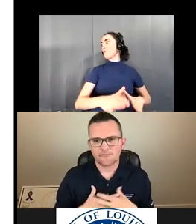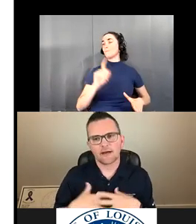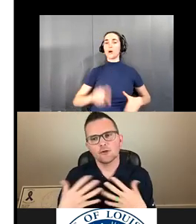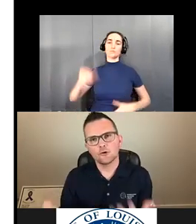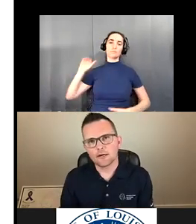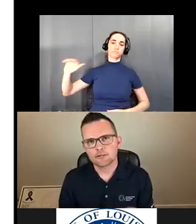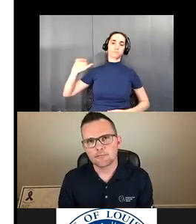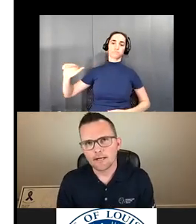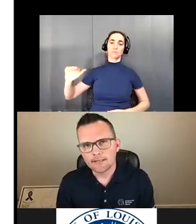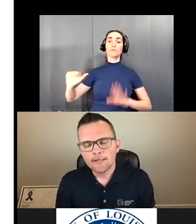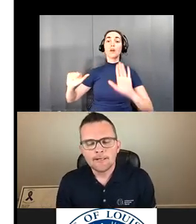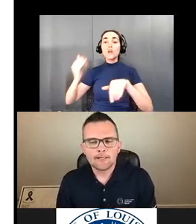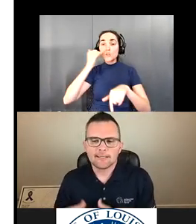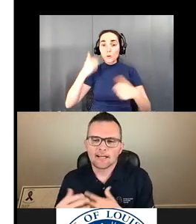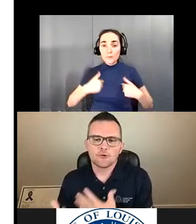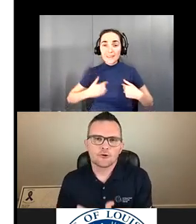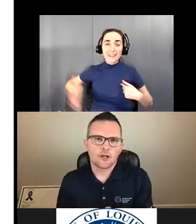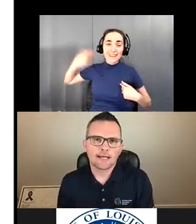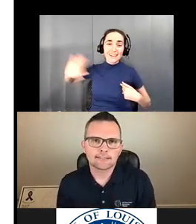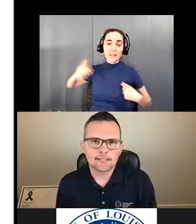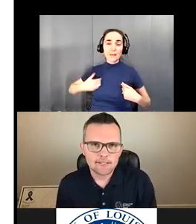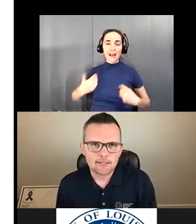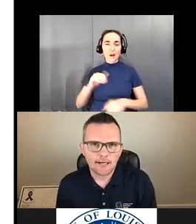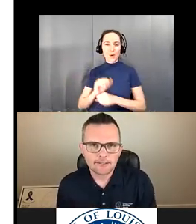if I knew about somebody, and I knew their likes and dislikes.